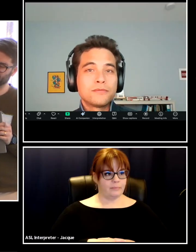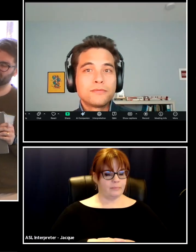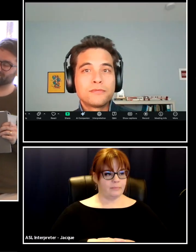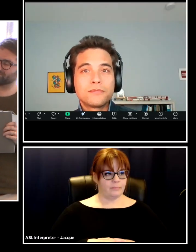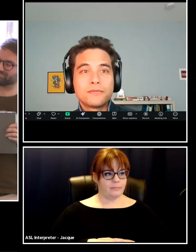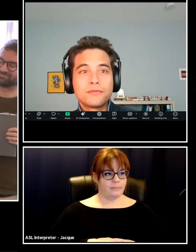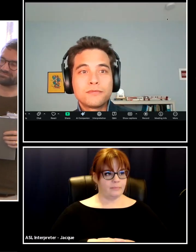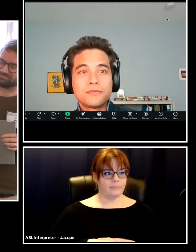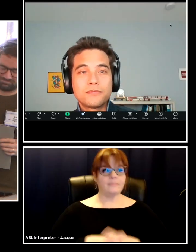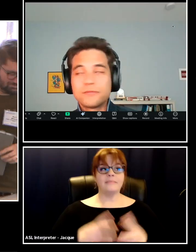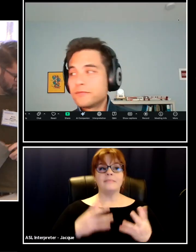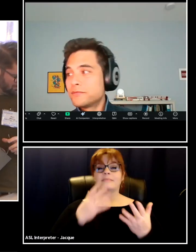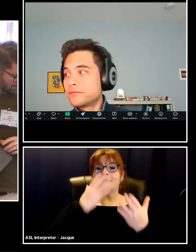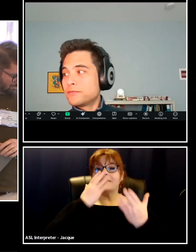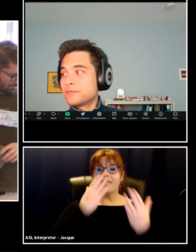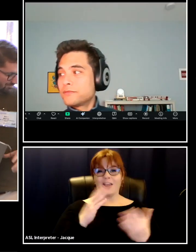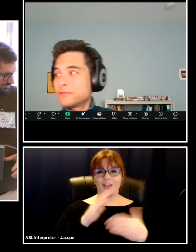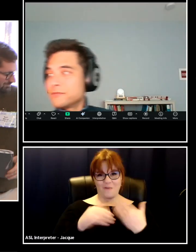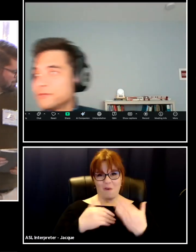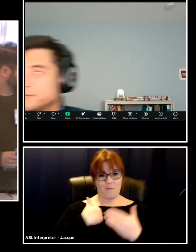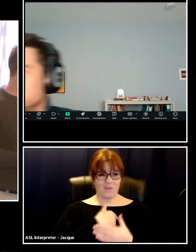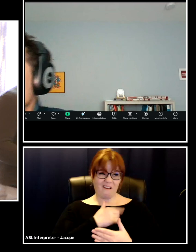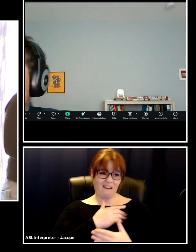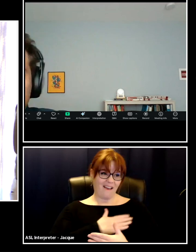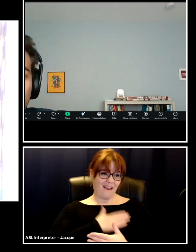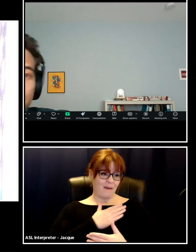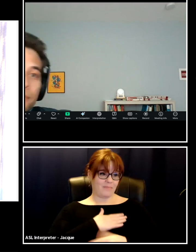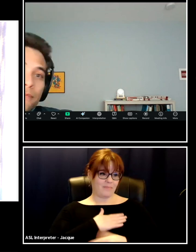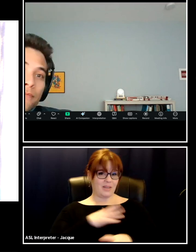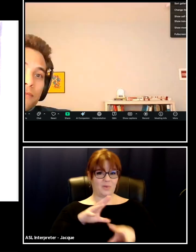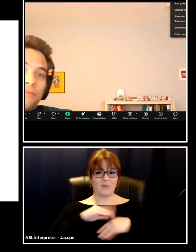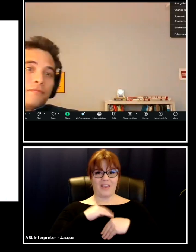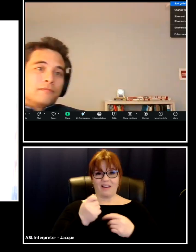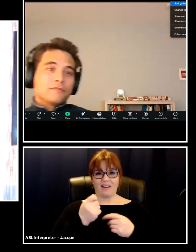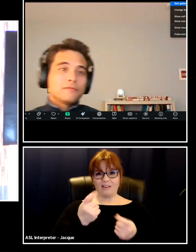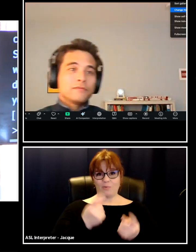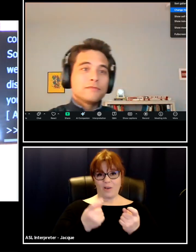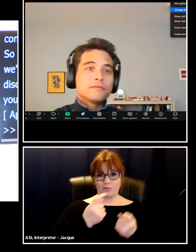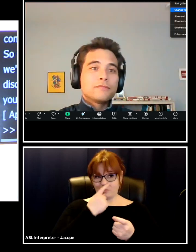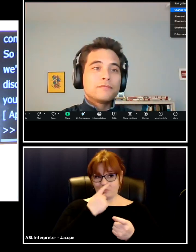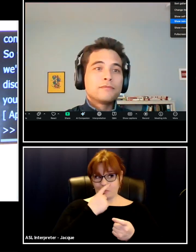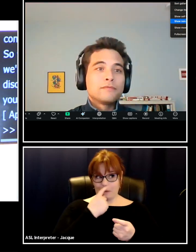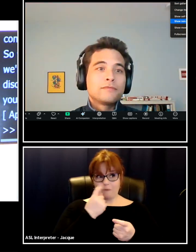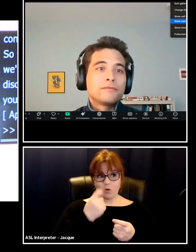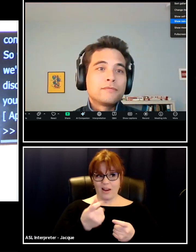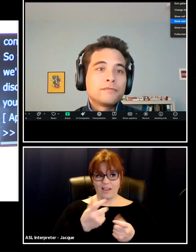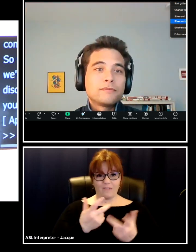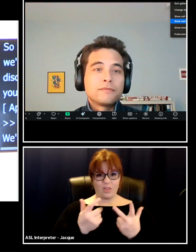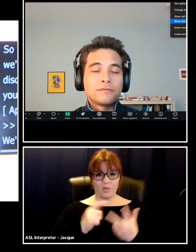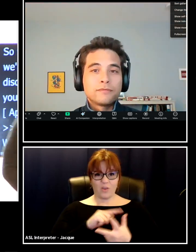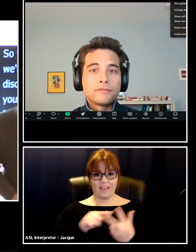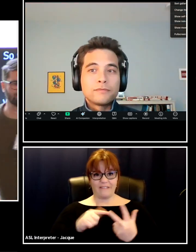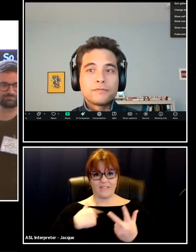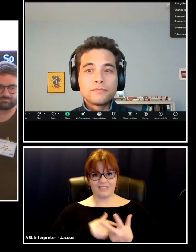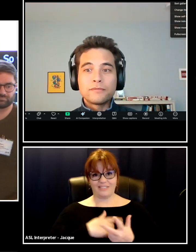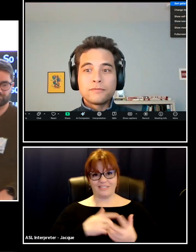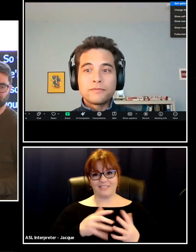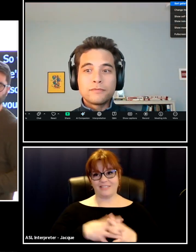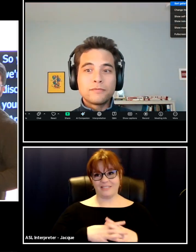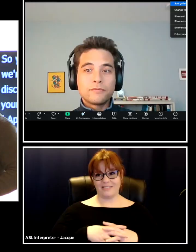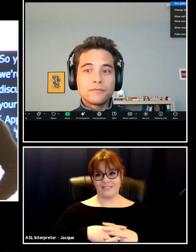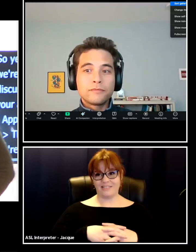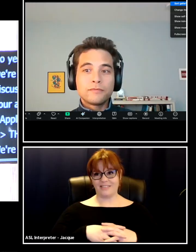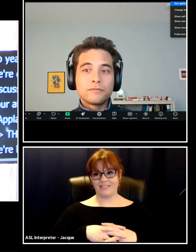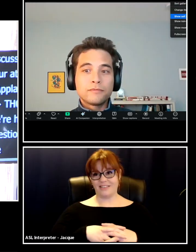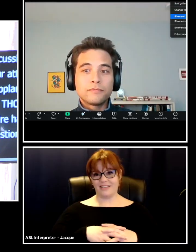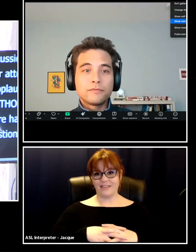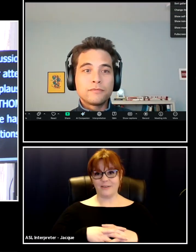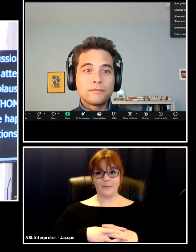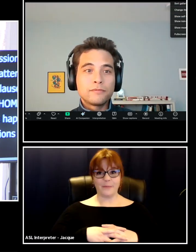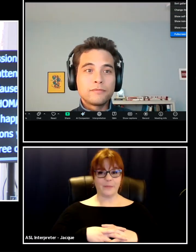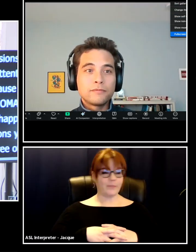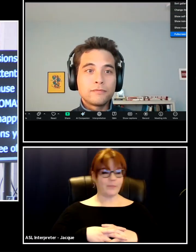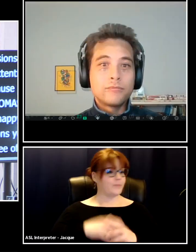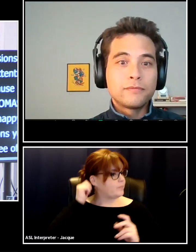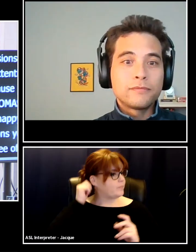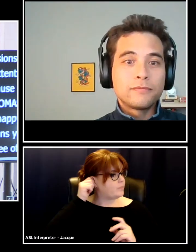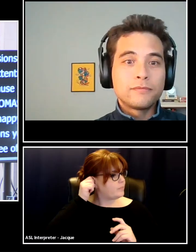Thank you all. Um, we're happy to take any questions you have for any of the three of us.